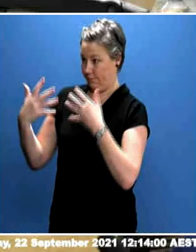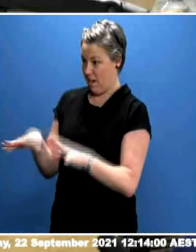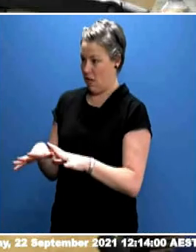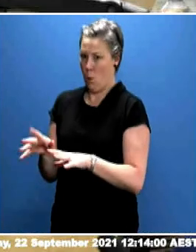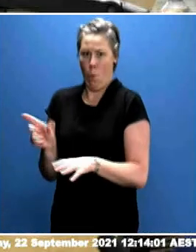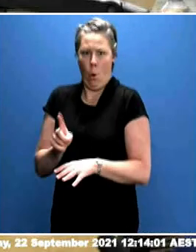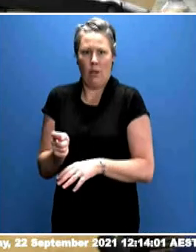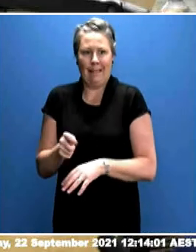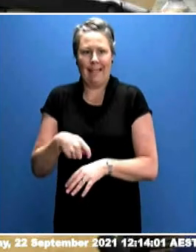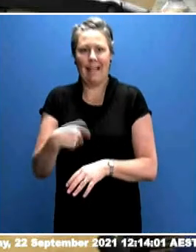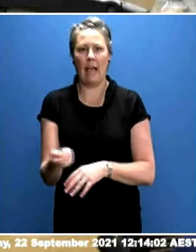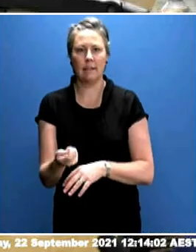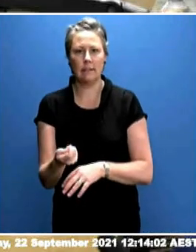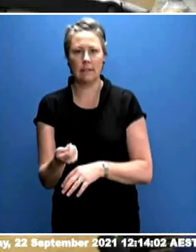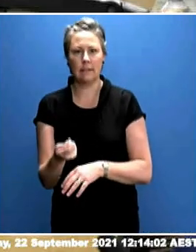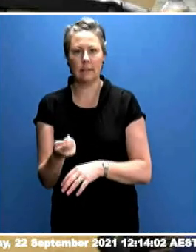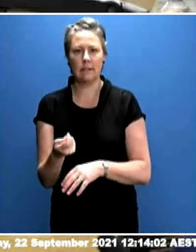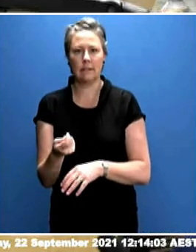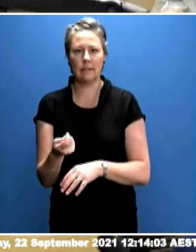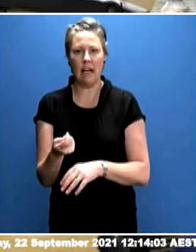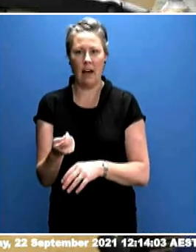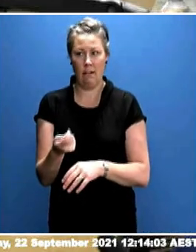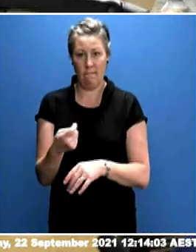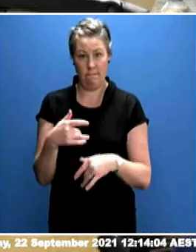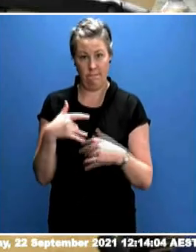What happens there, and is there something missing in the process?